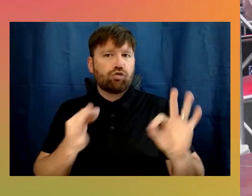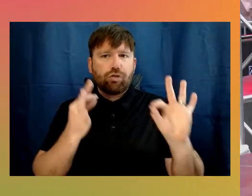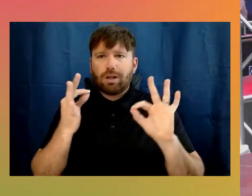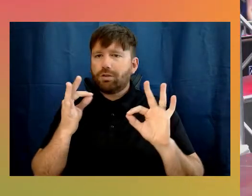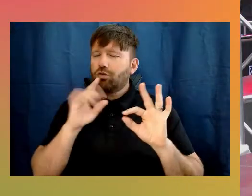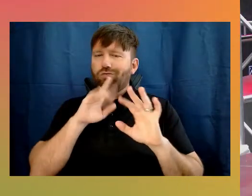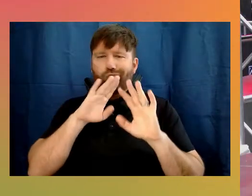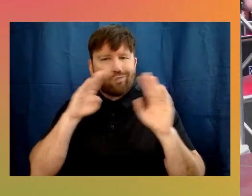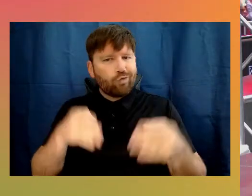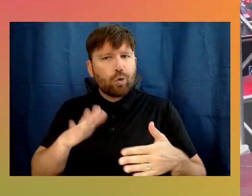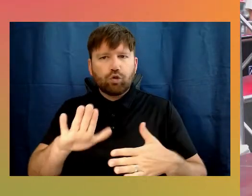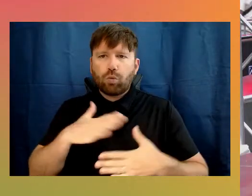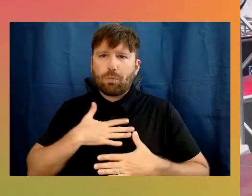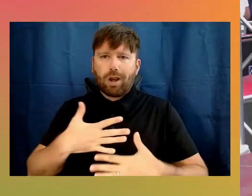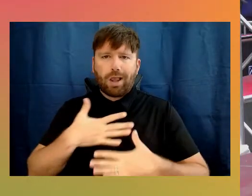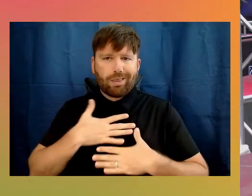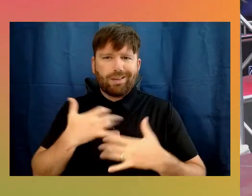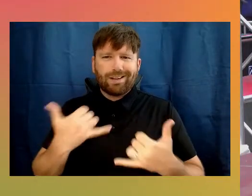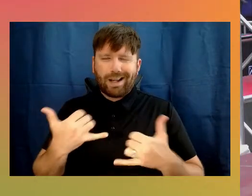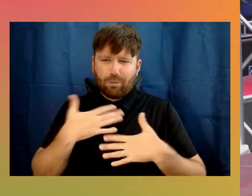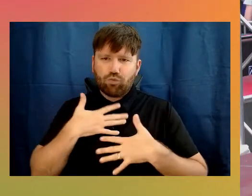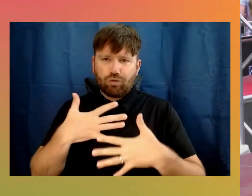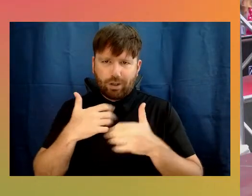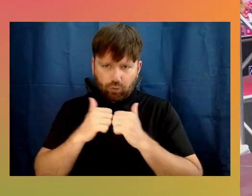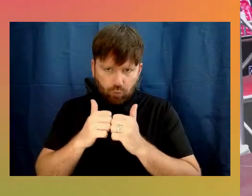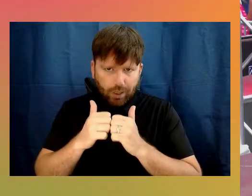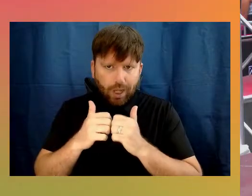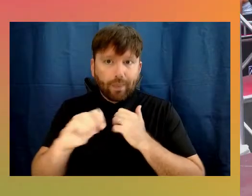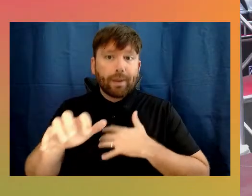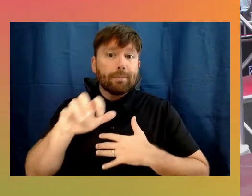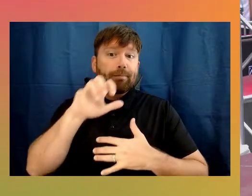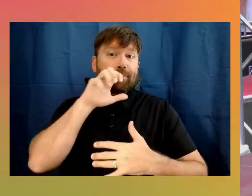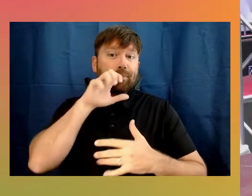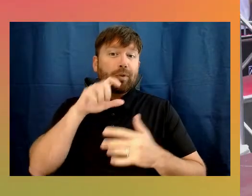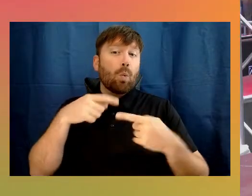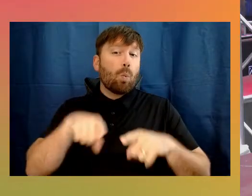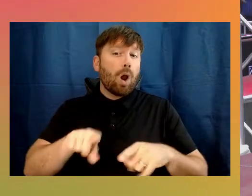IT IS EASY TO GET DISTRACTED IN